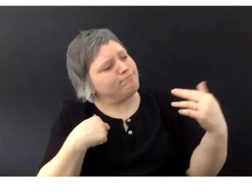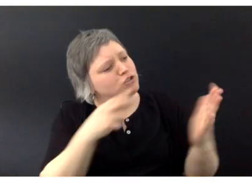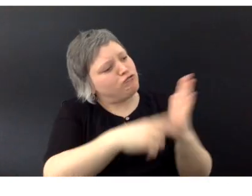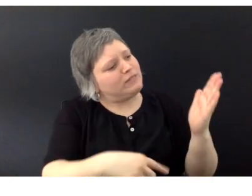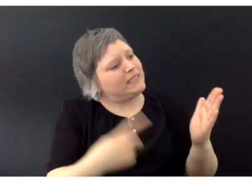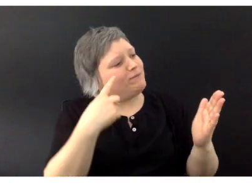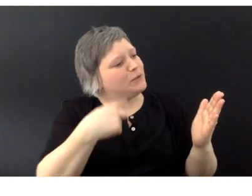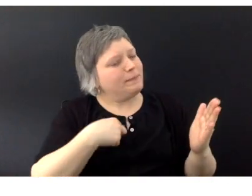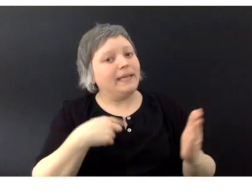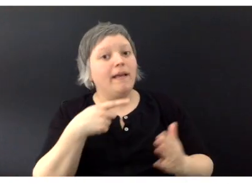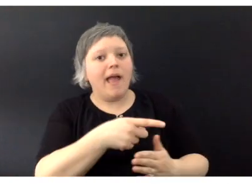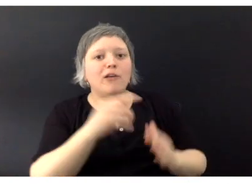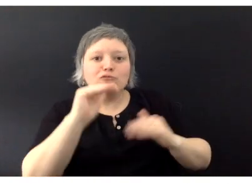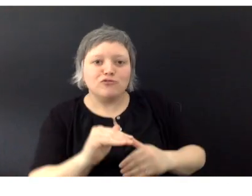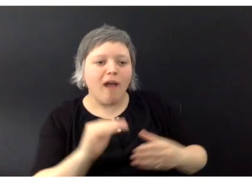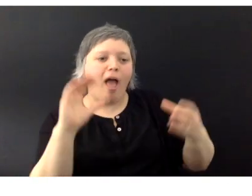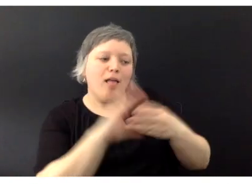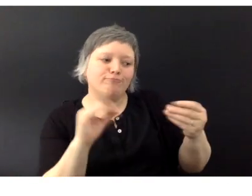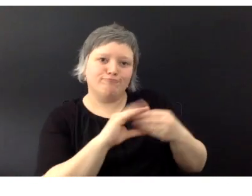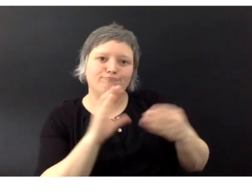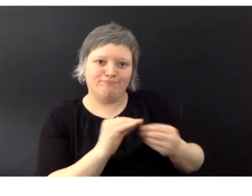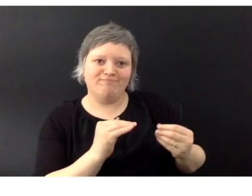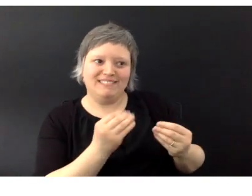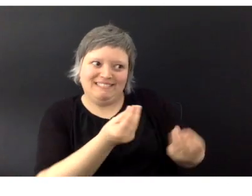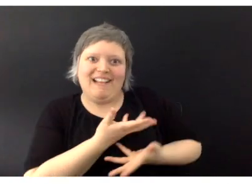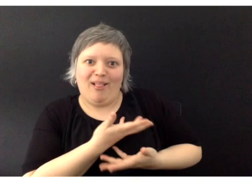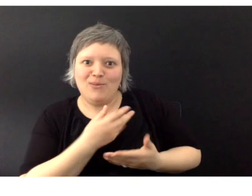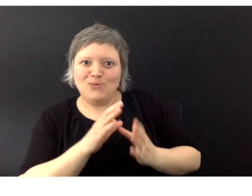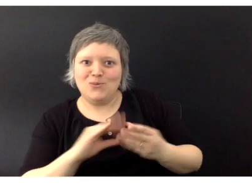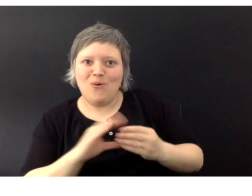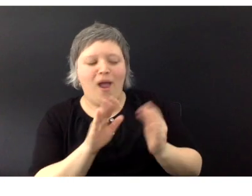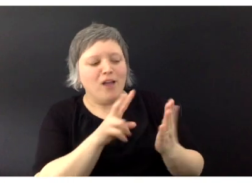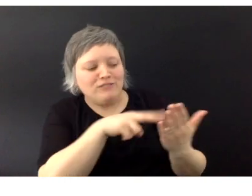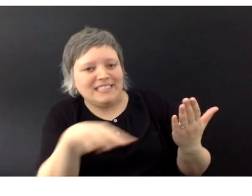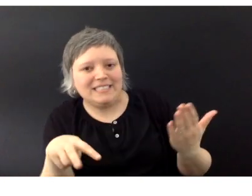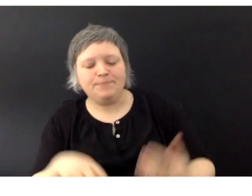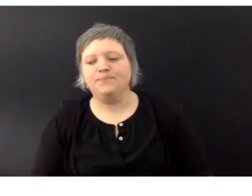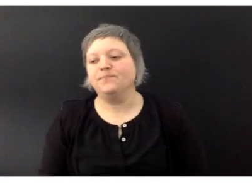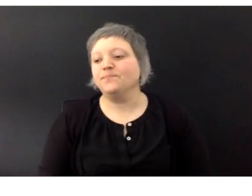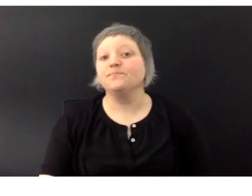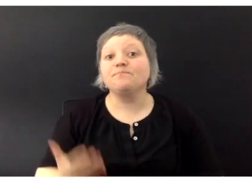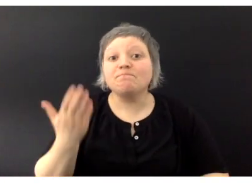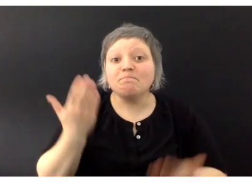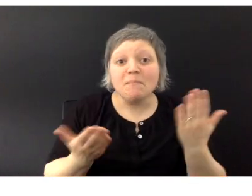for them to read to you and show you what they're learning in school. If you're new to learning ASL